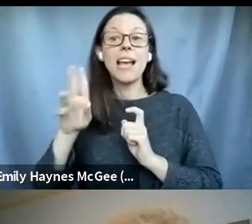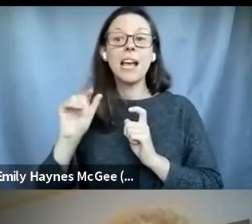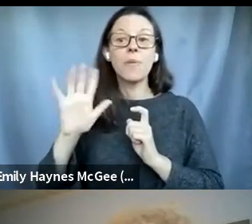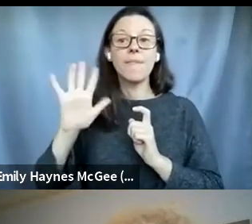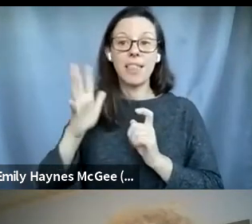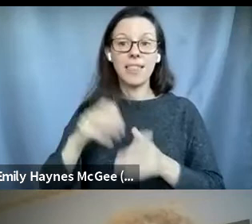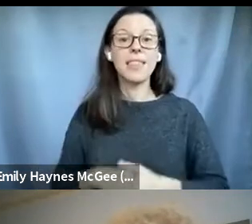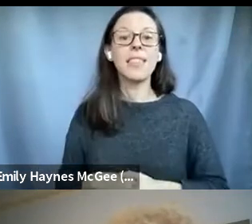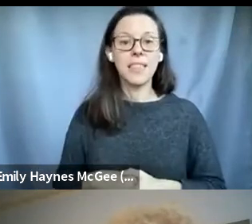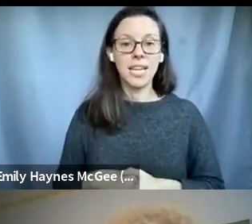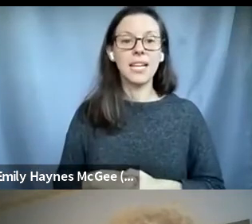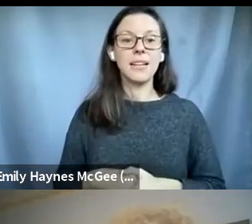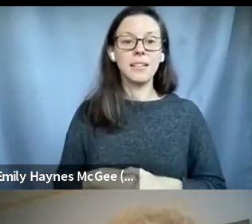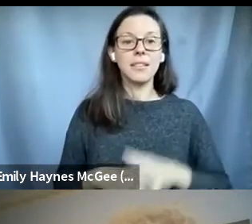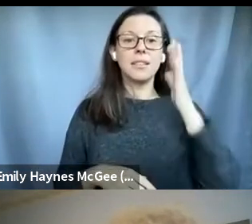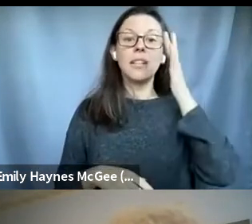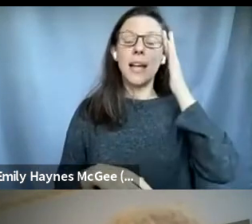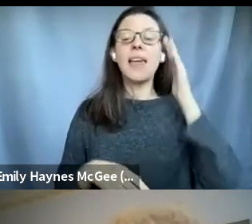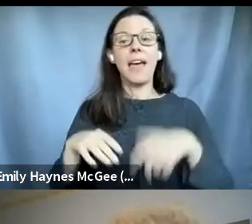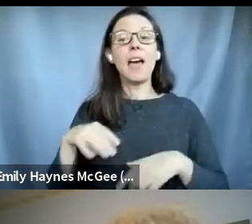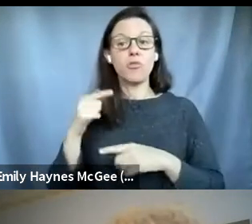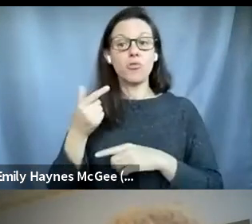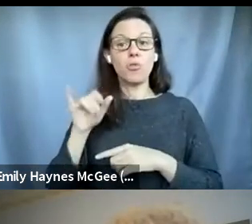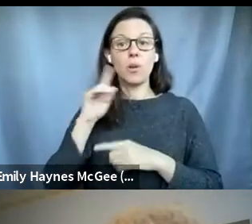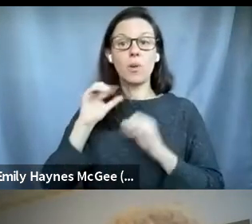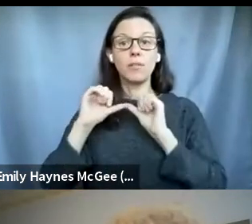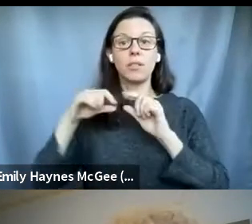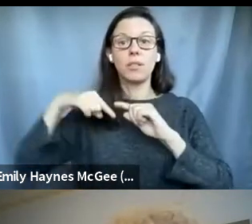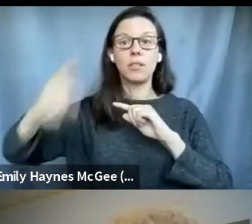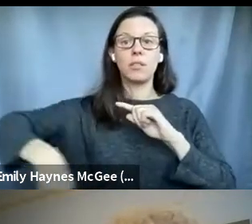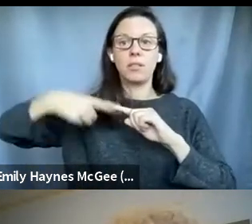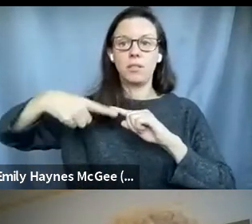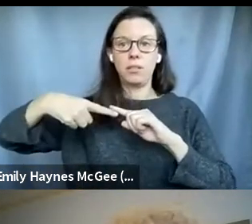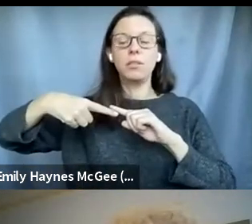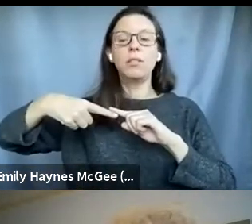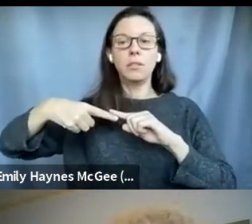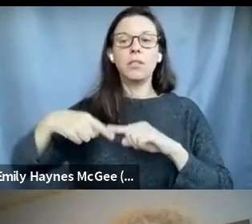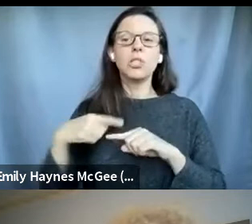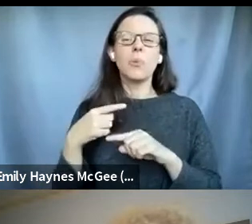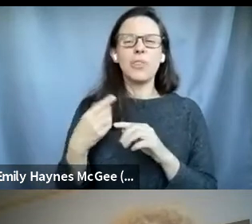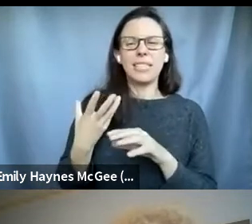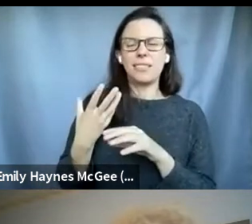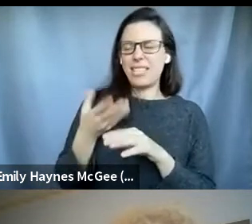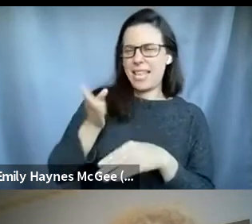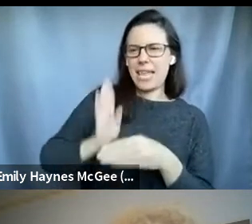And then the grant goes for one entire year. So the grant cycle will end AprilÊ5th, 2023.